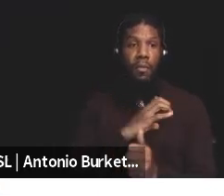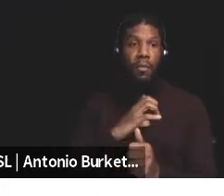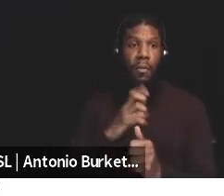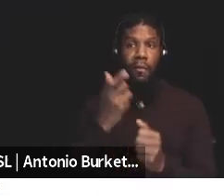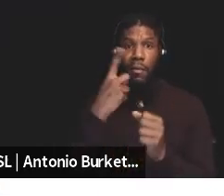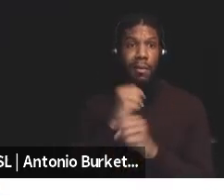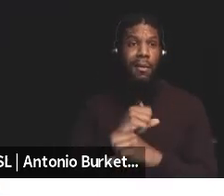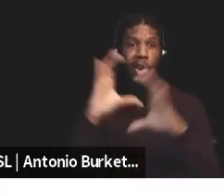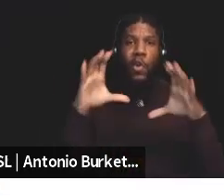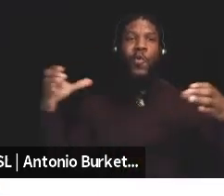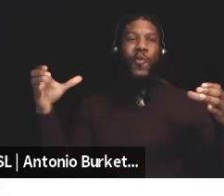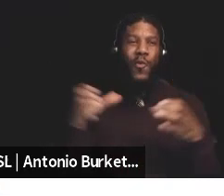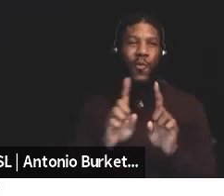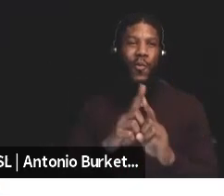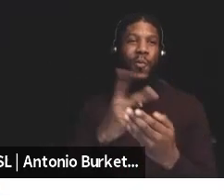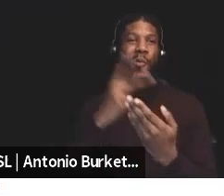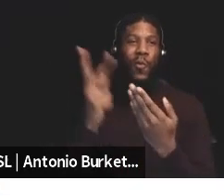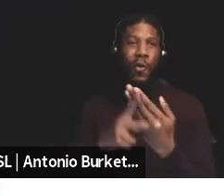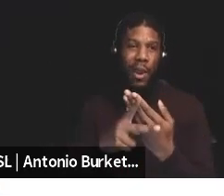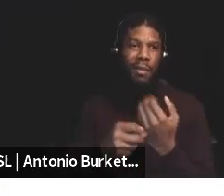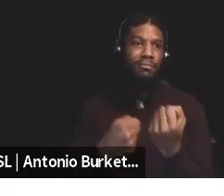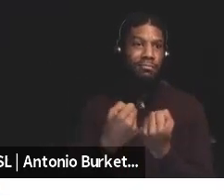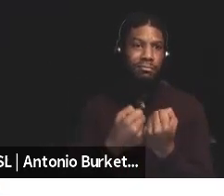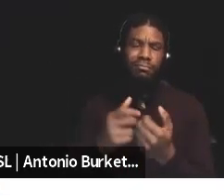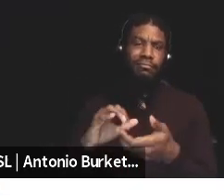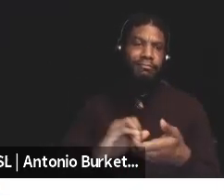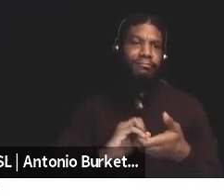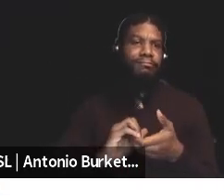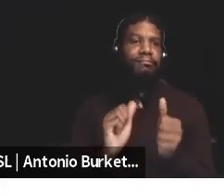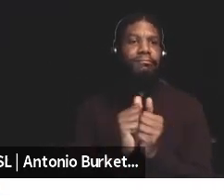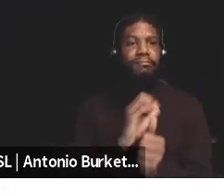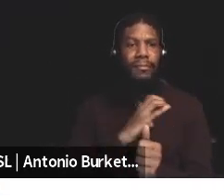Every step of this work has involved collaboration with our committee members and has been focused on